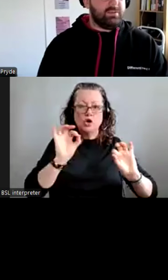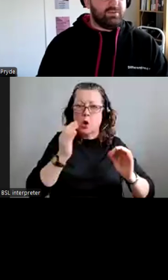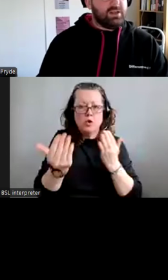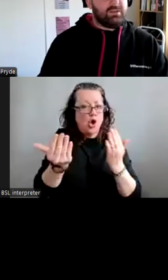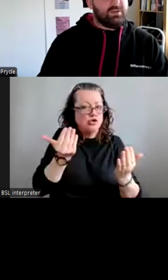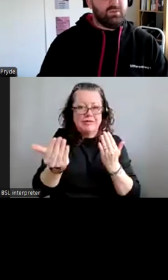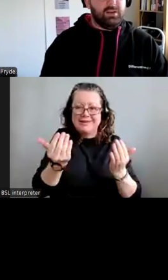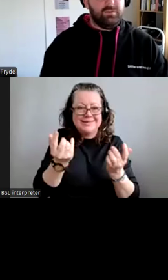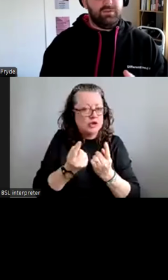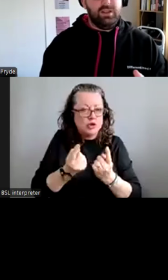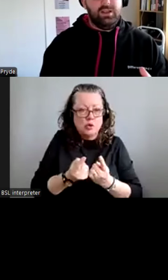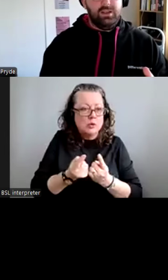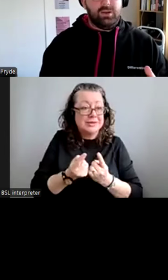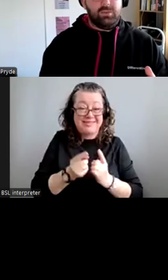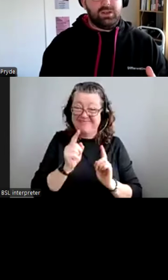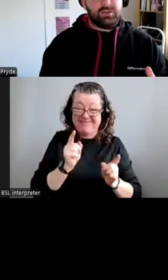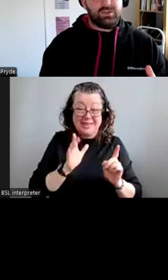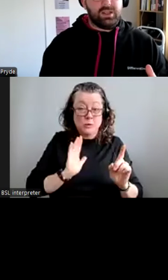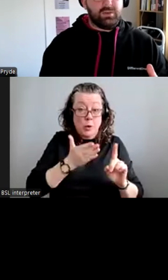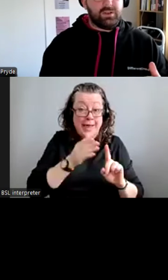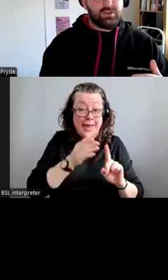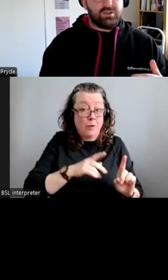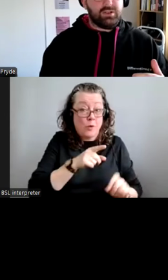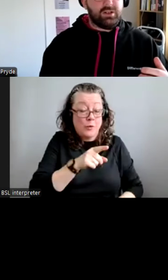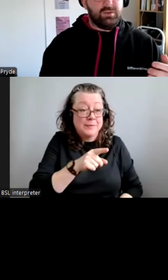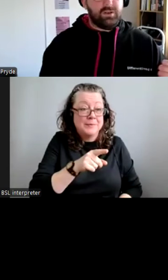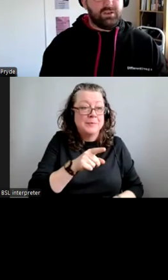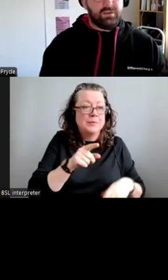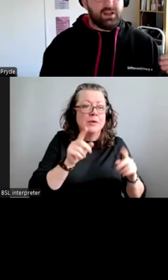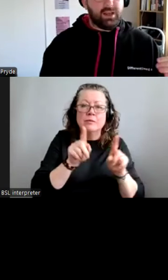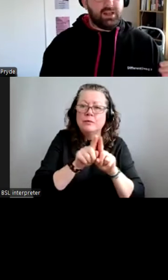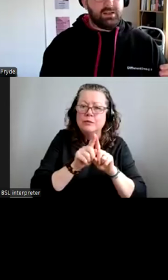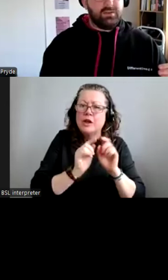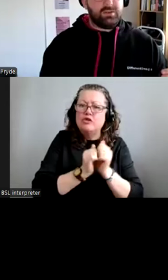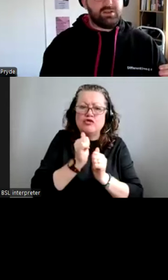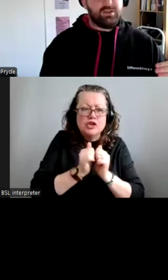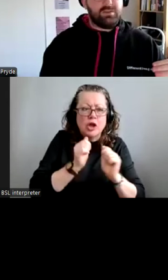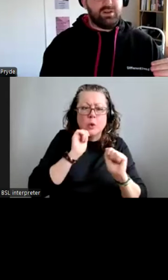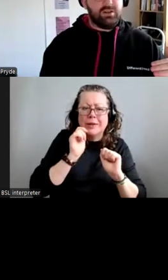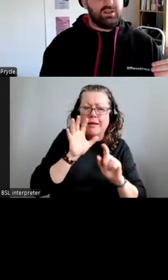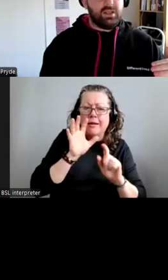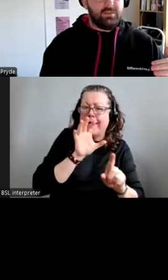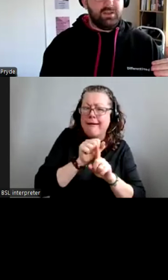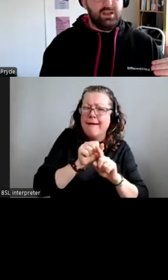that have been raised within WAVE. We can also see that within structure, we've got the correct heading structure. We've got the header,